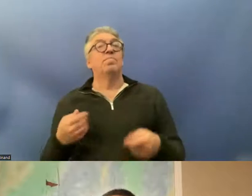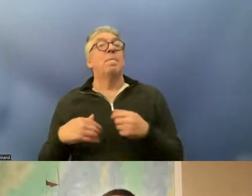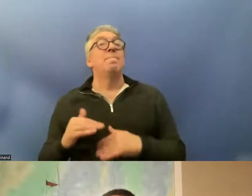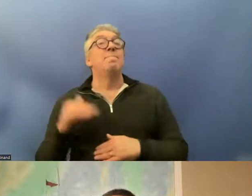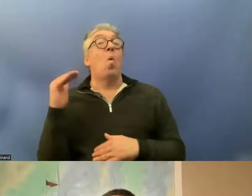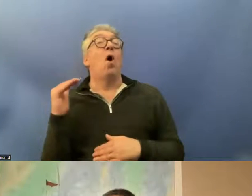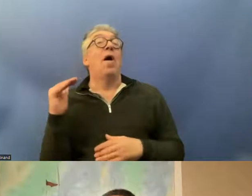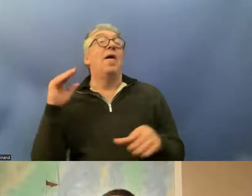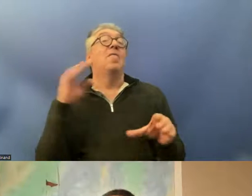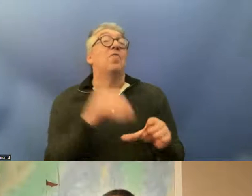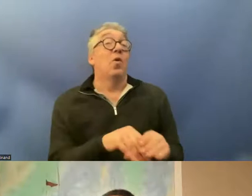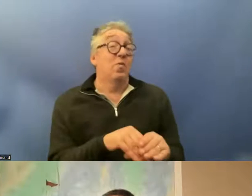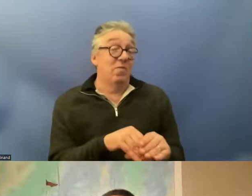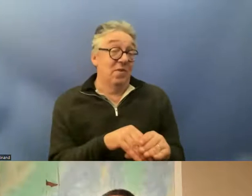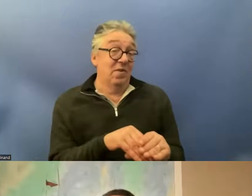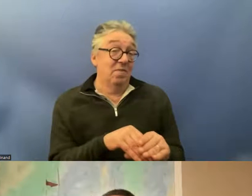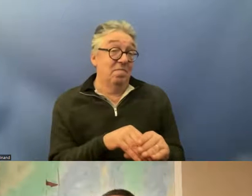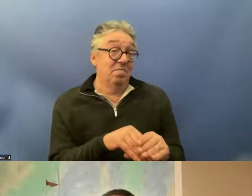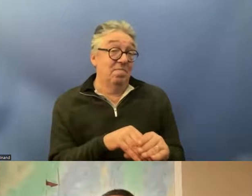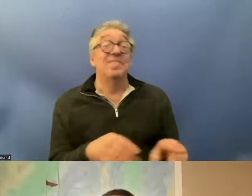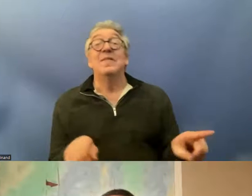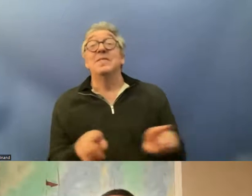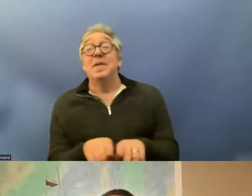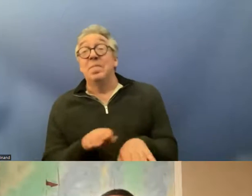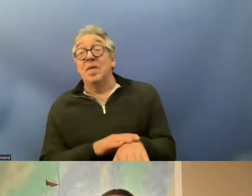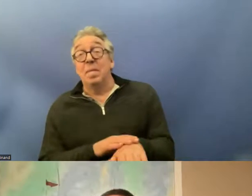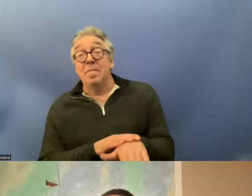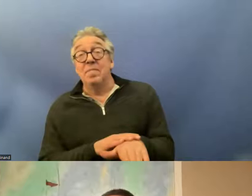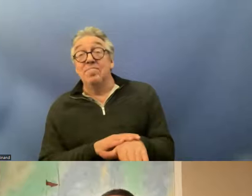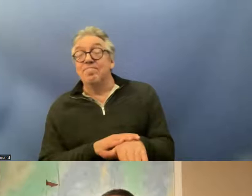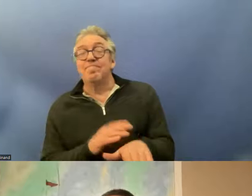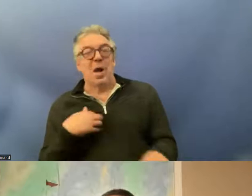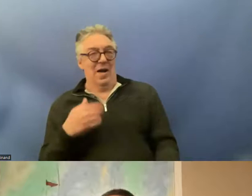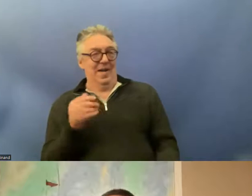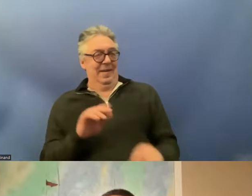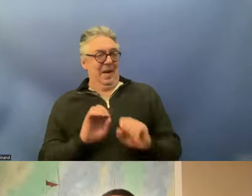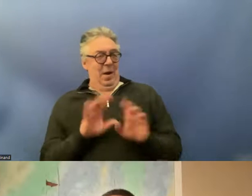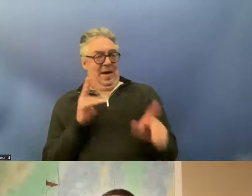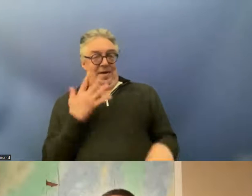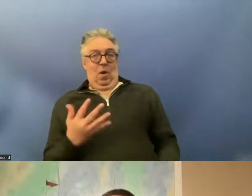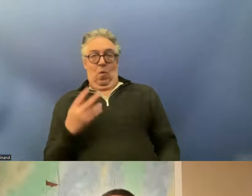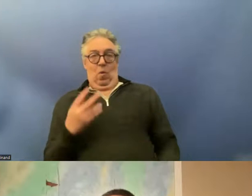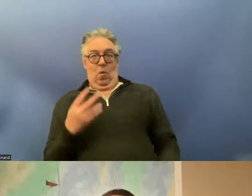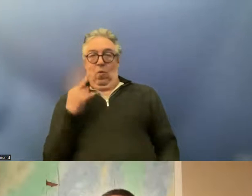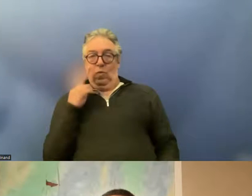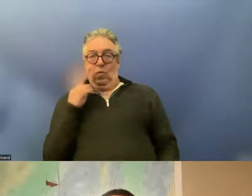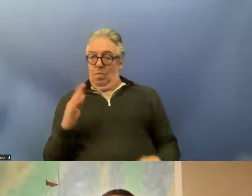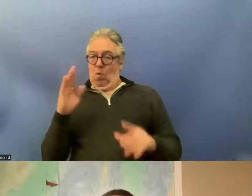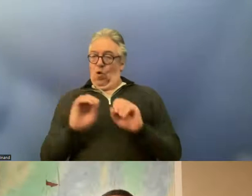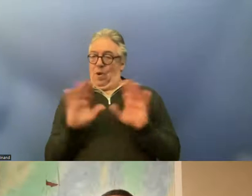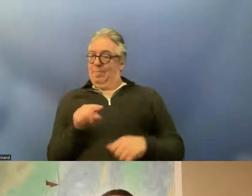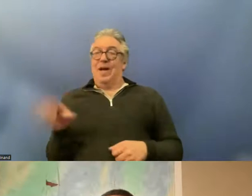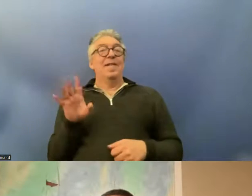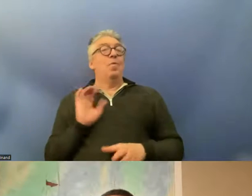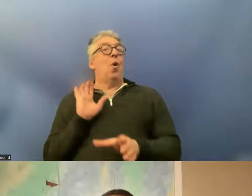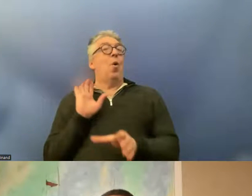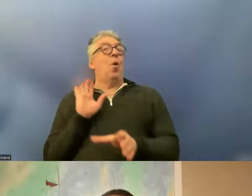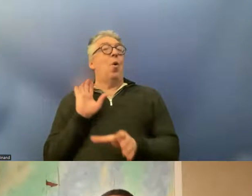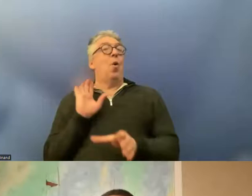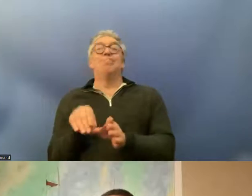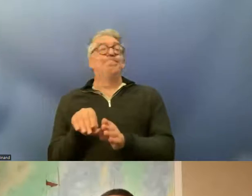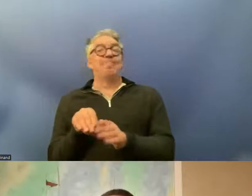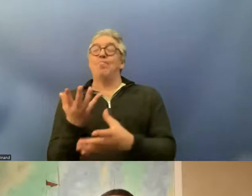what are still some of the areas that require further improvement when it comes to OPD engagement in the data agenda.